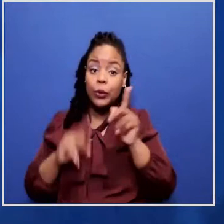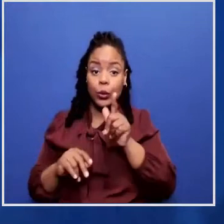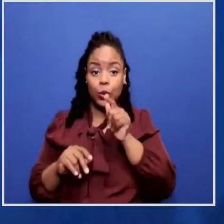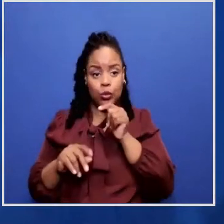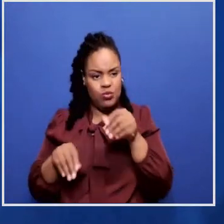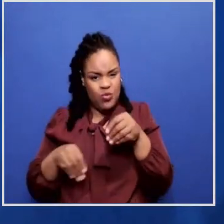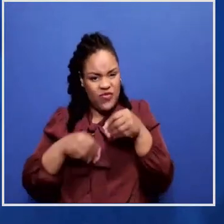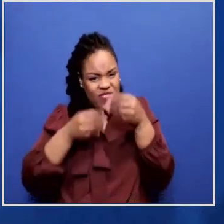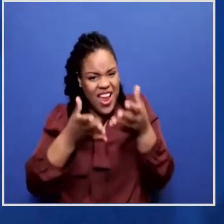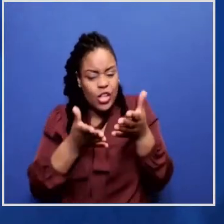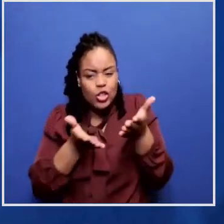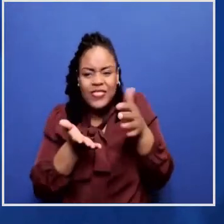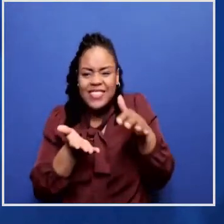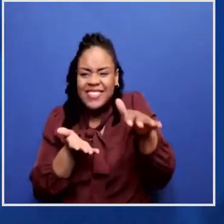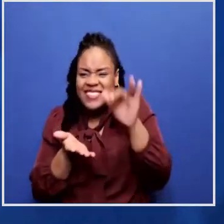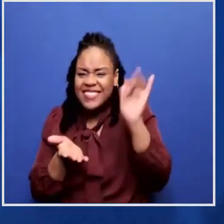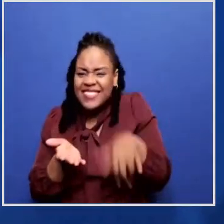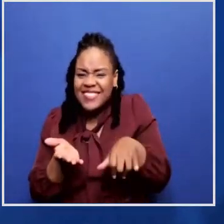IT IS IMPORTANT TO THE PERSON